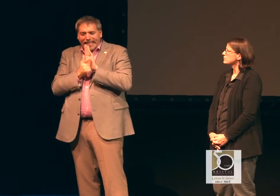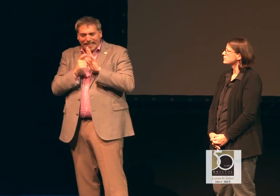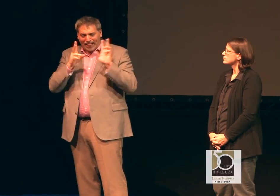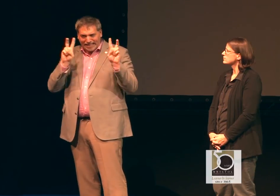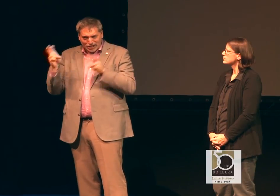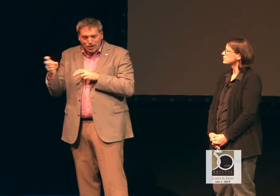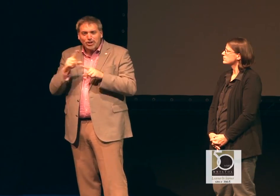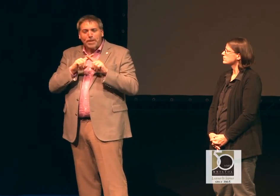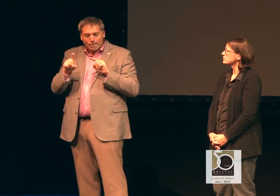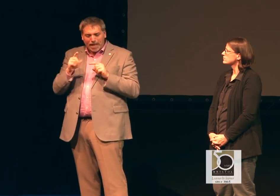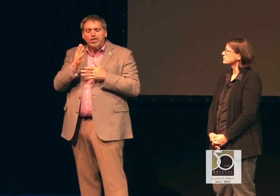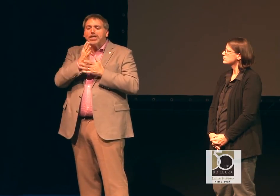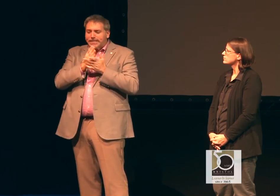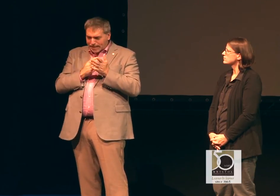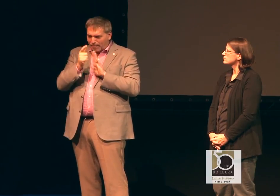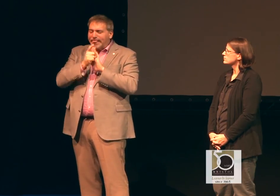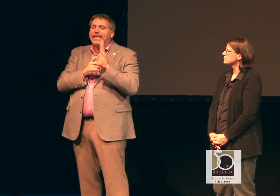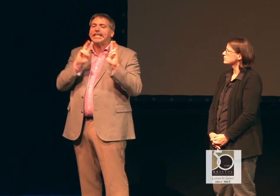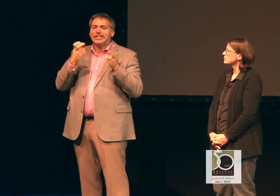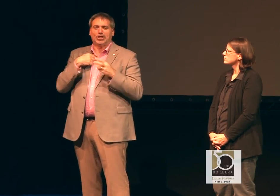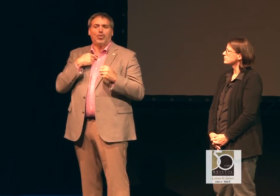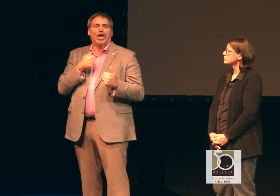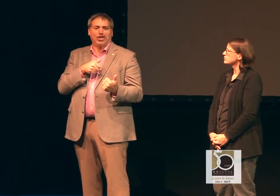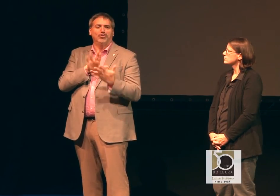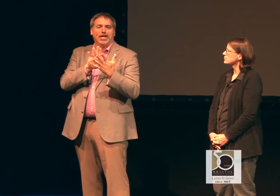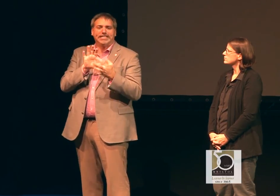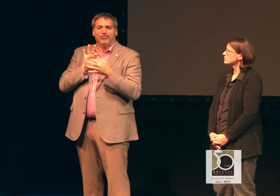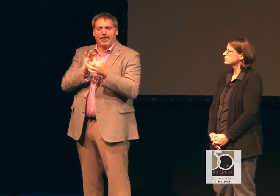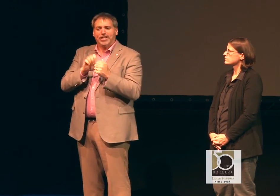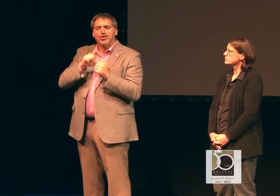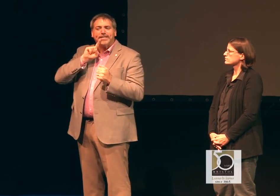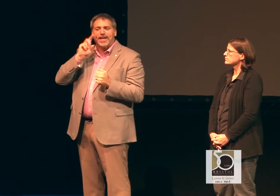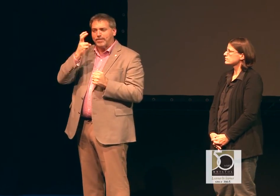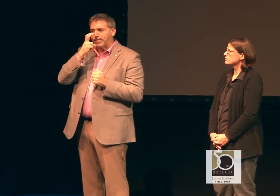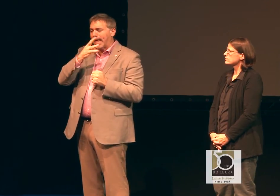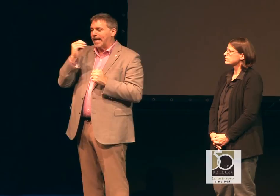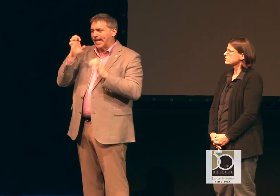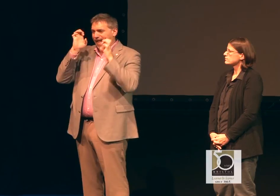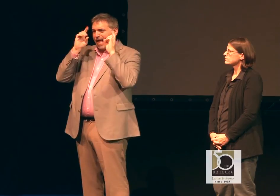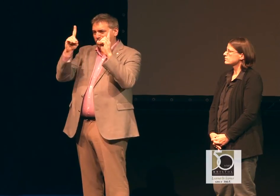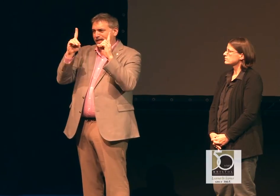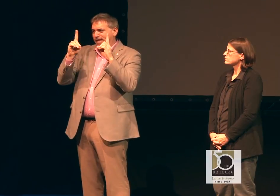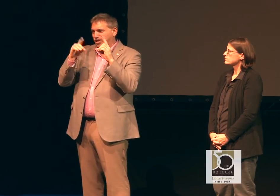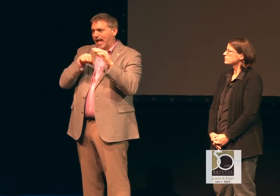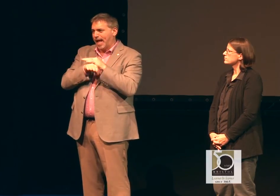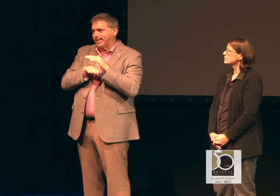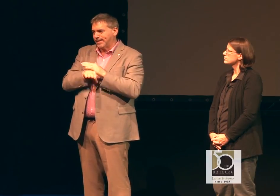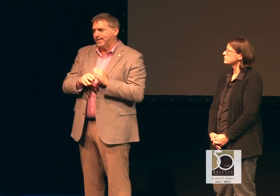discuss some of the legalities but there are some issues that we're addressing related to